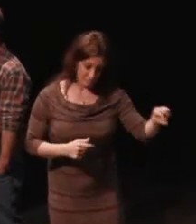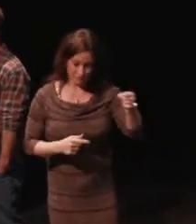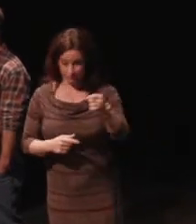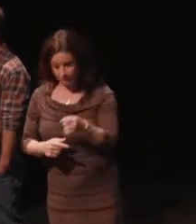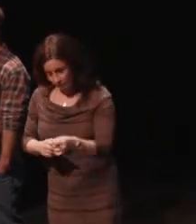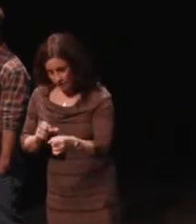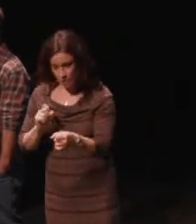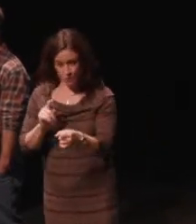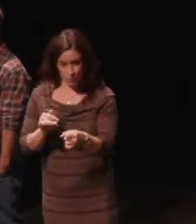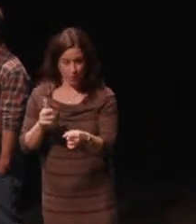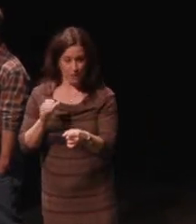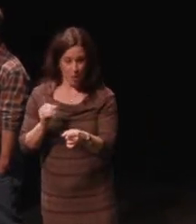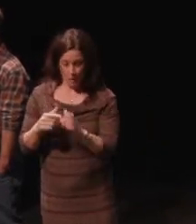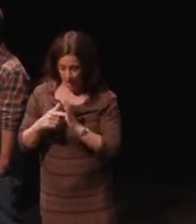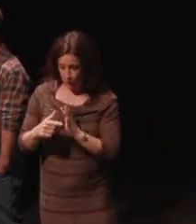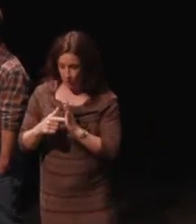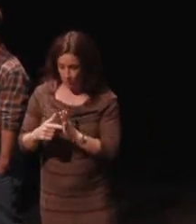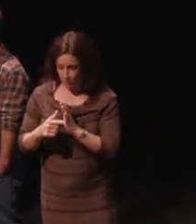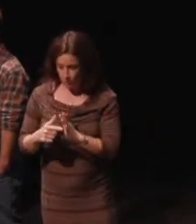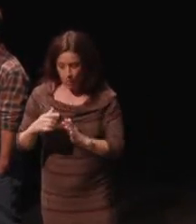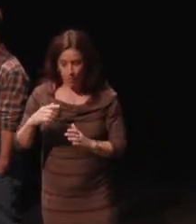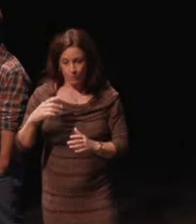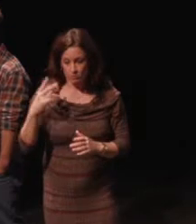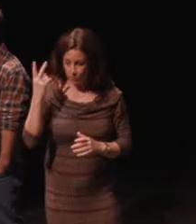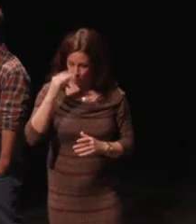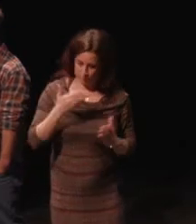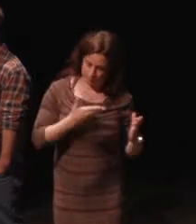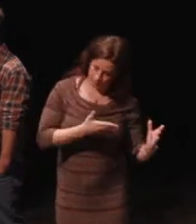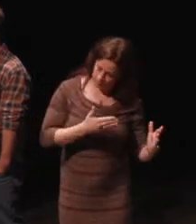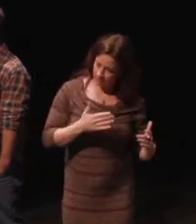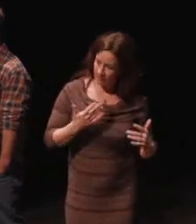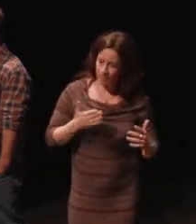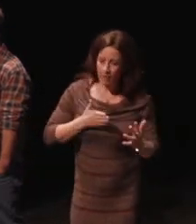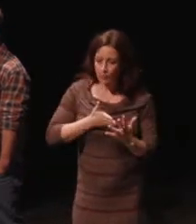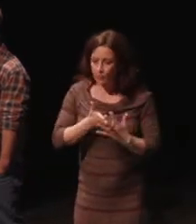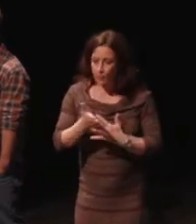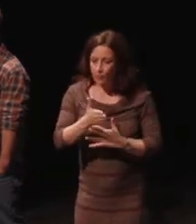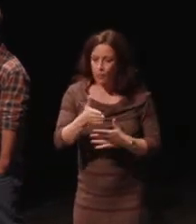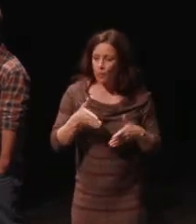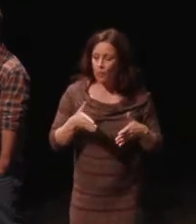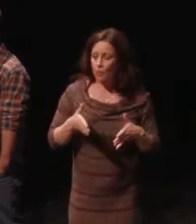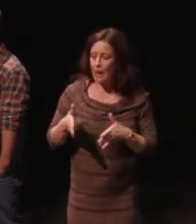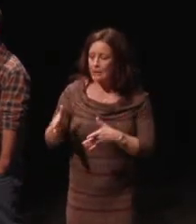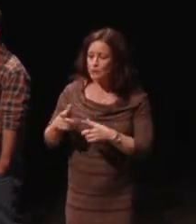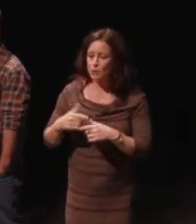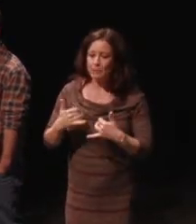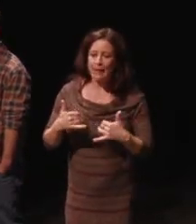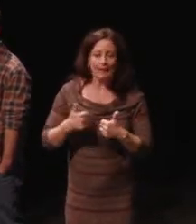examples of how folks have found ways to play games with unintended accessibility.